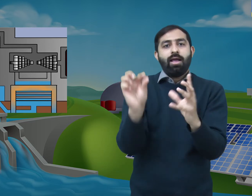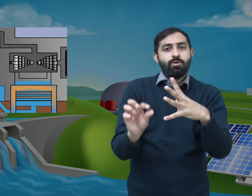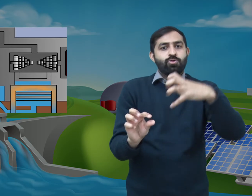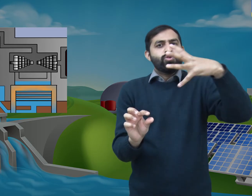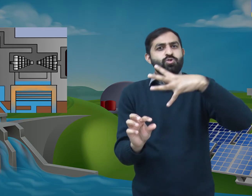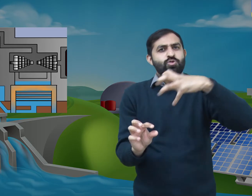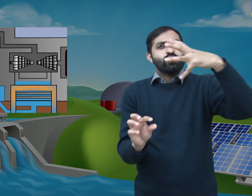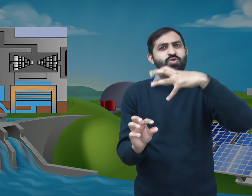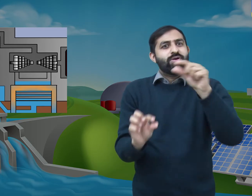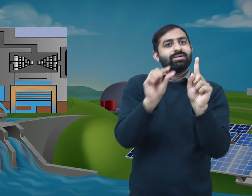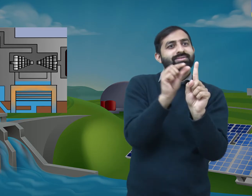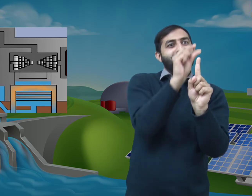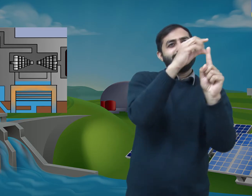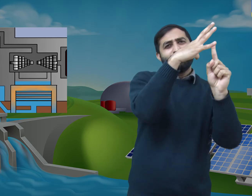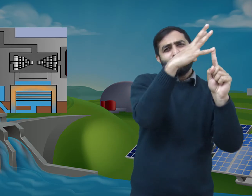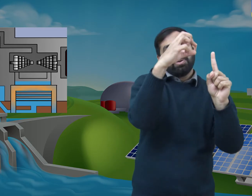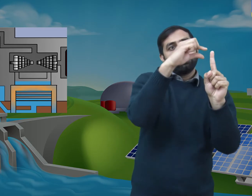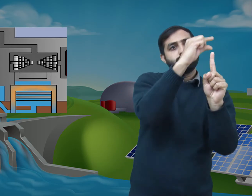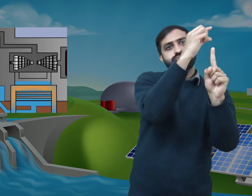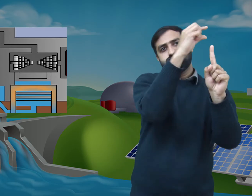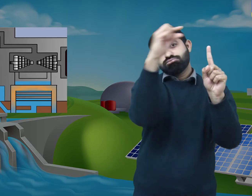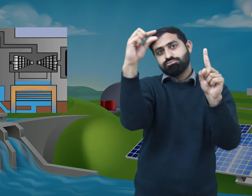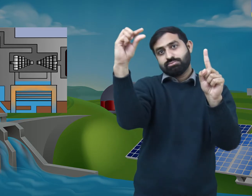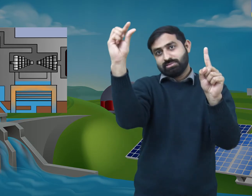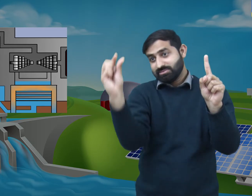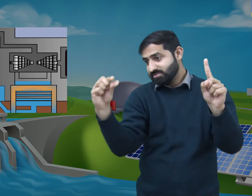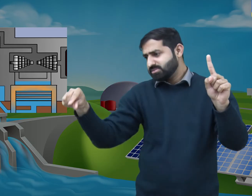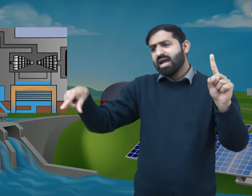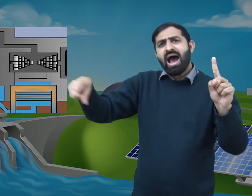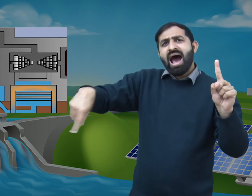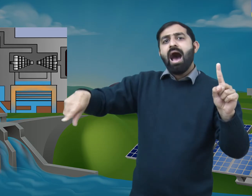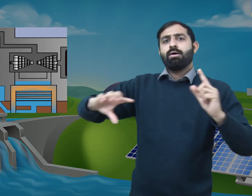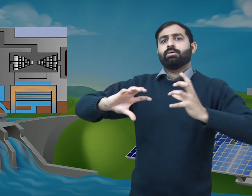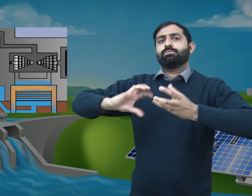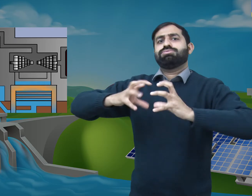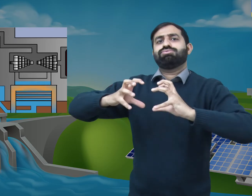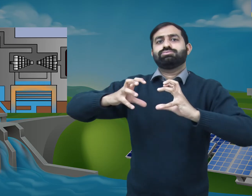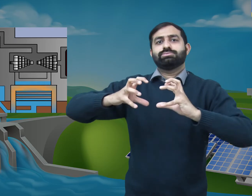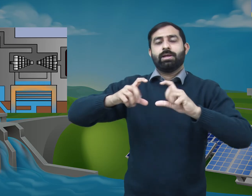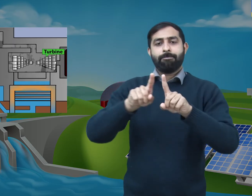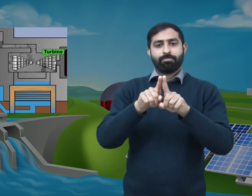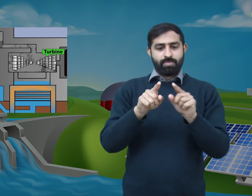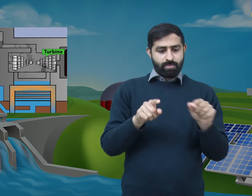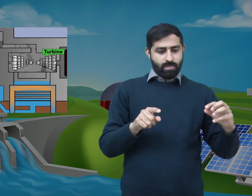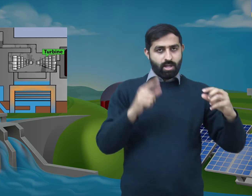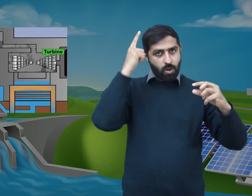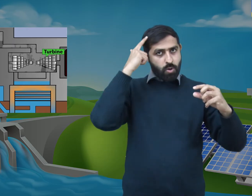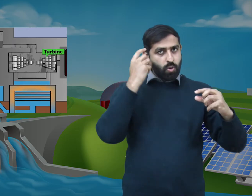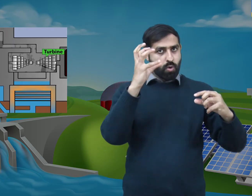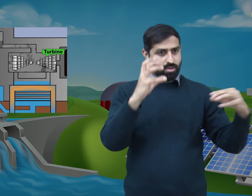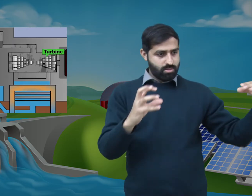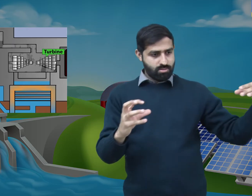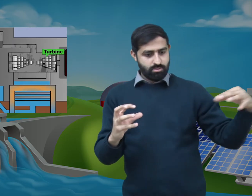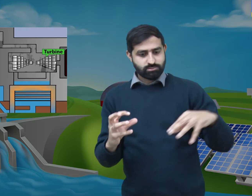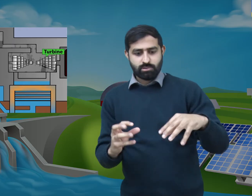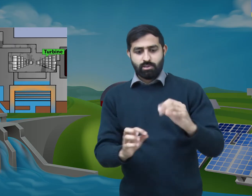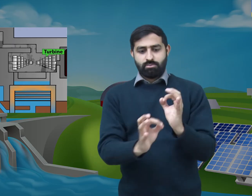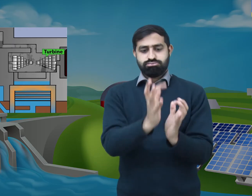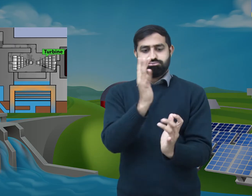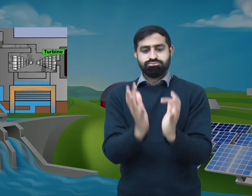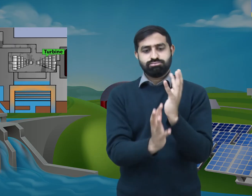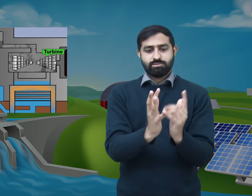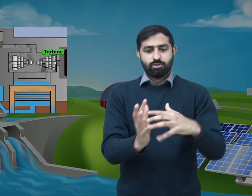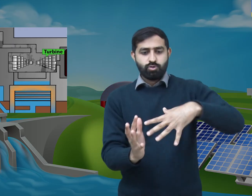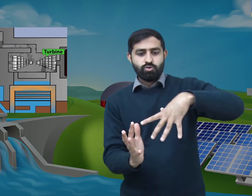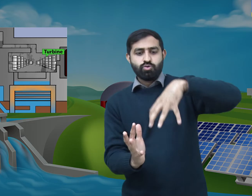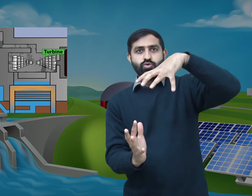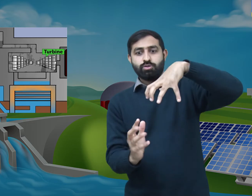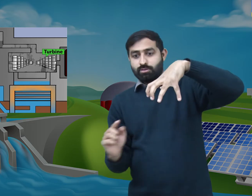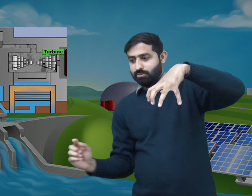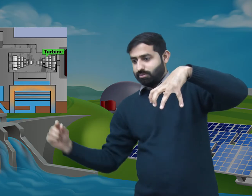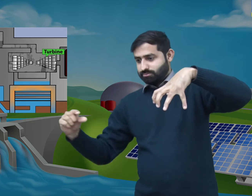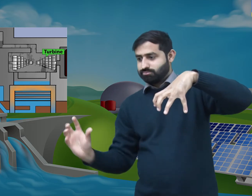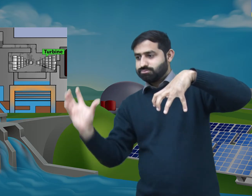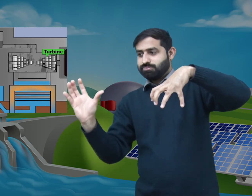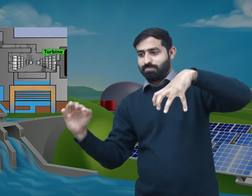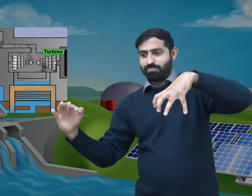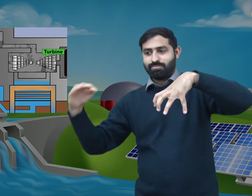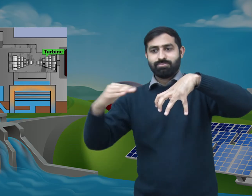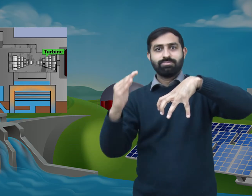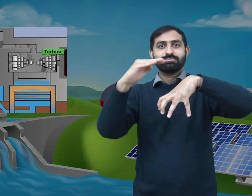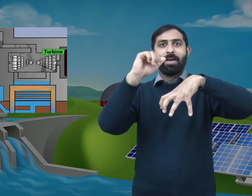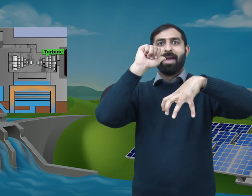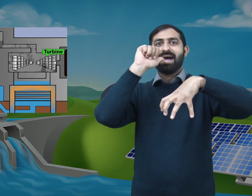and as this high pressure steam is released it strikes the blades of the turbine and the turbine rotates.